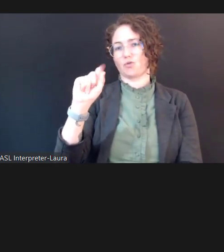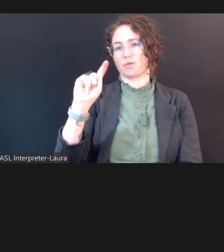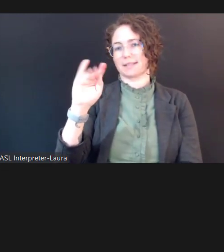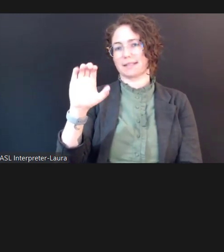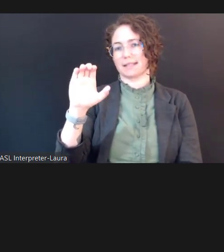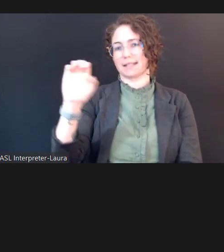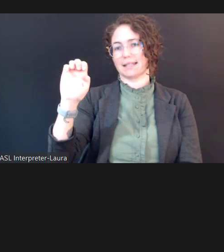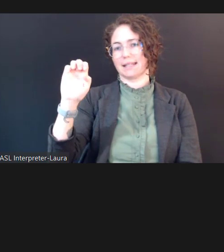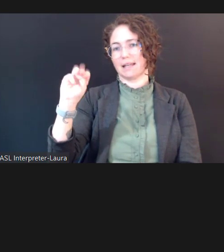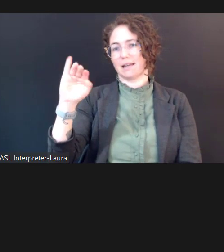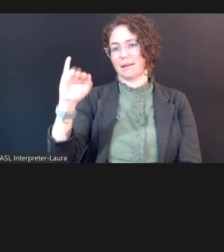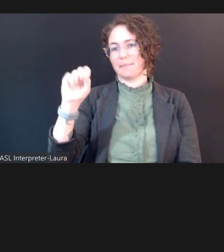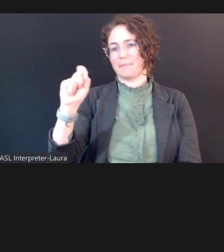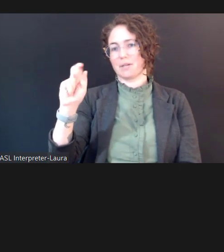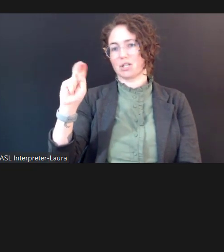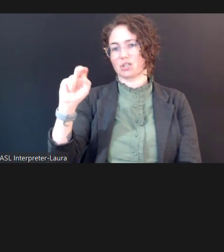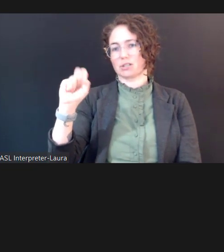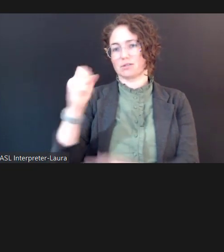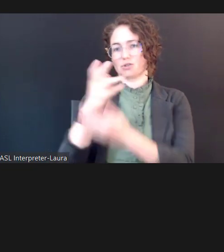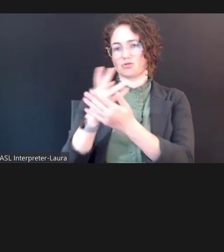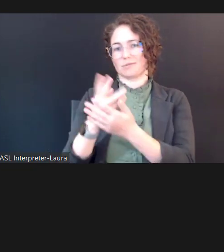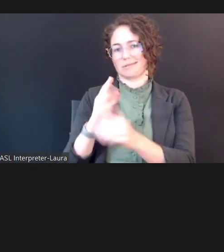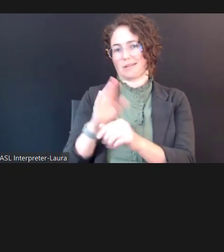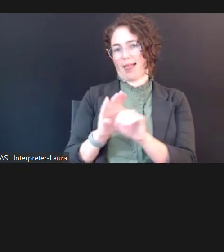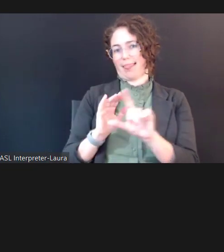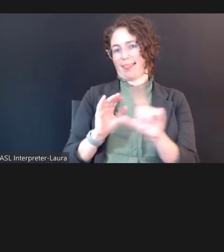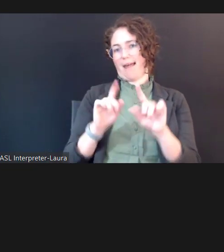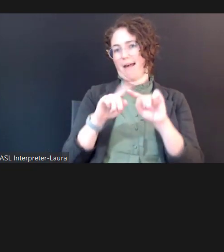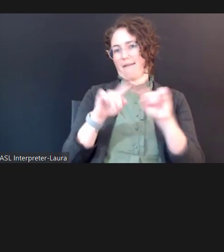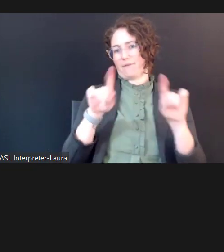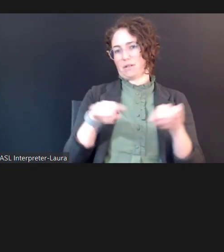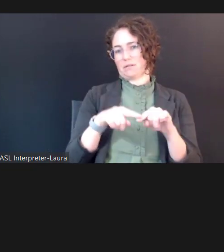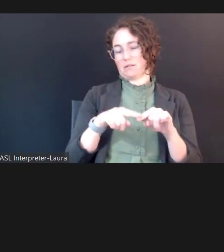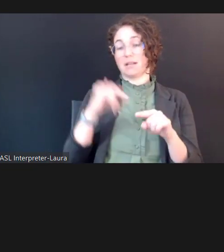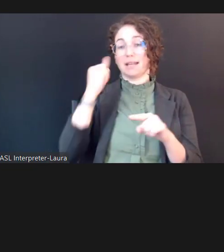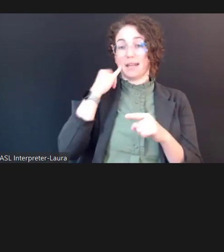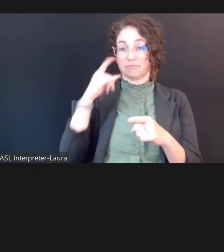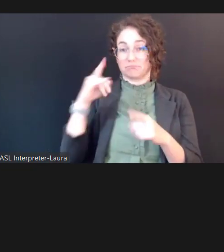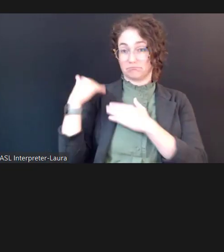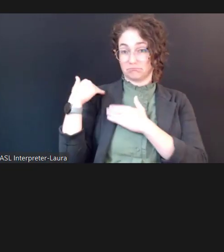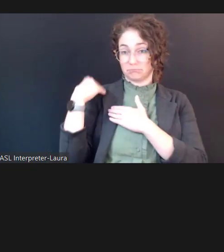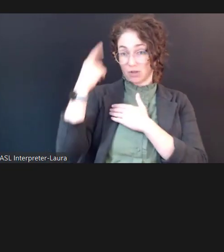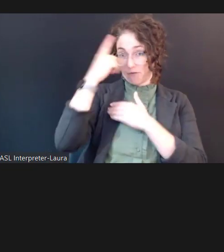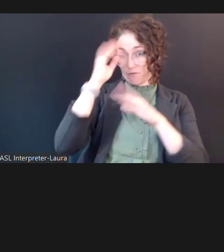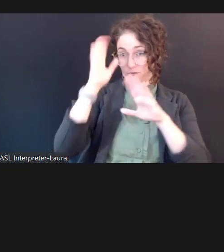If you're responsible for screening children 3 years of age